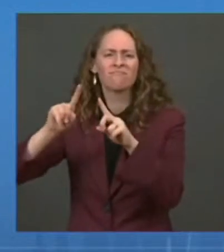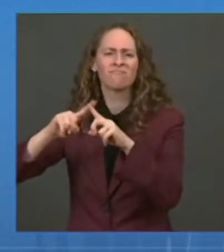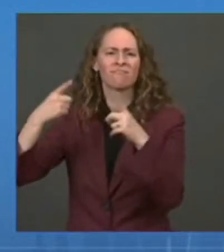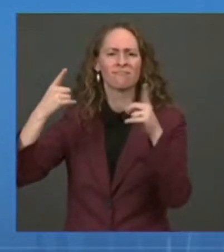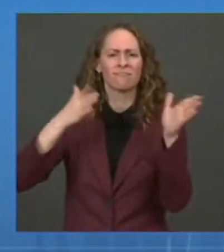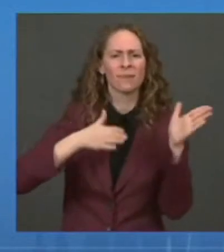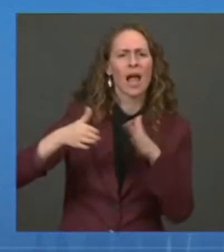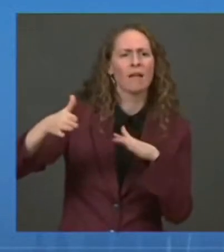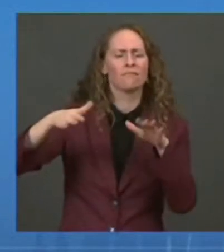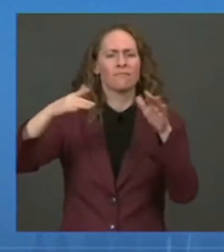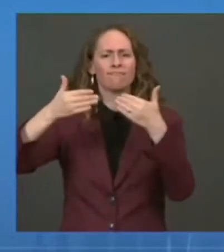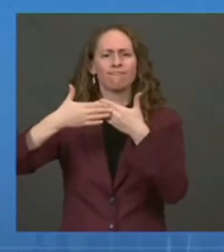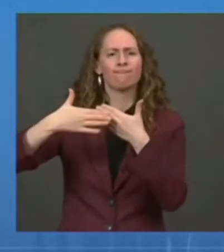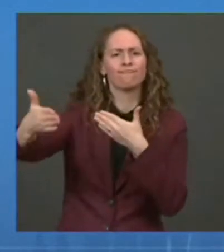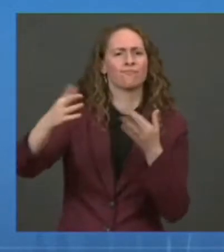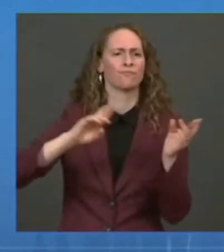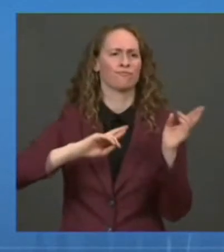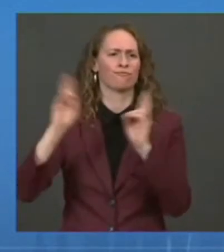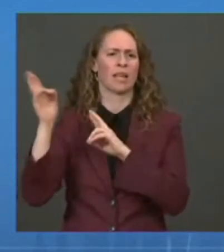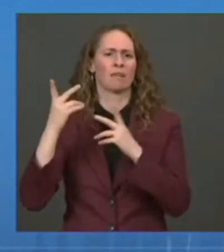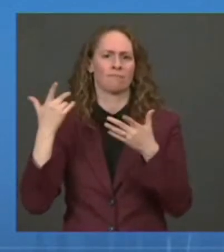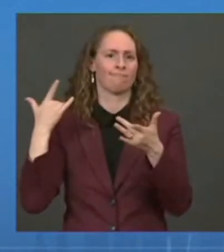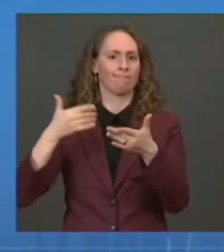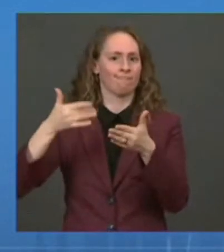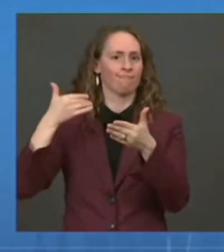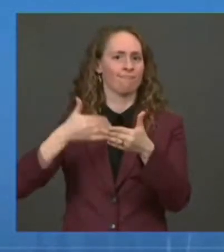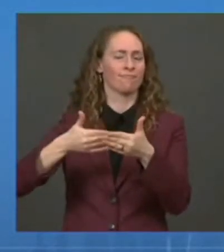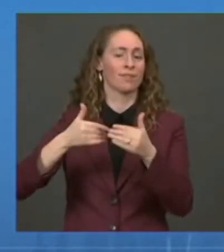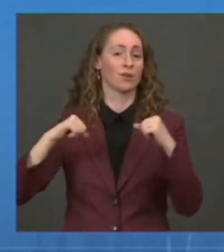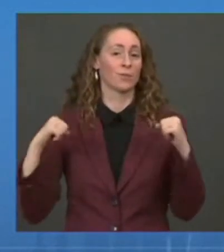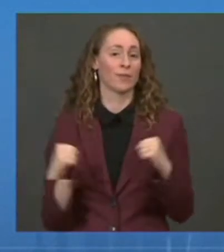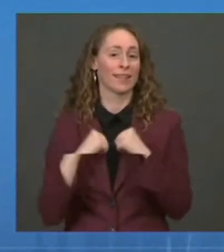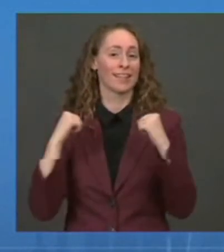AMERICANS MAXIMUM PROTECTION AS